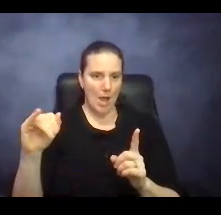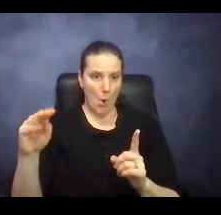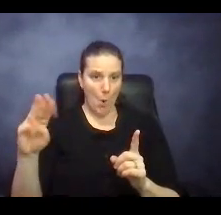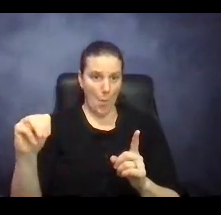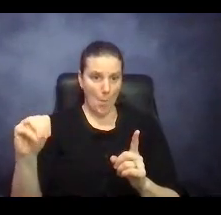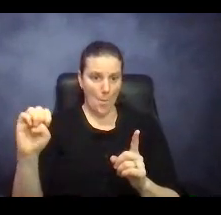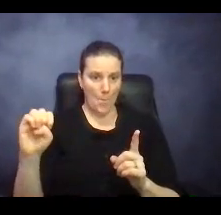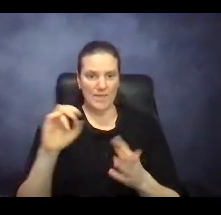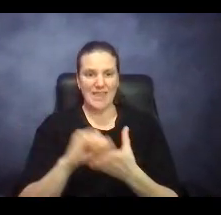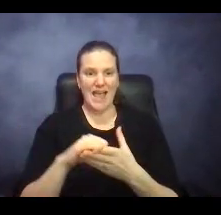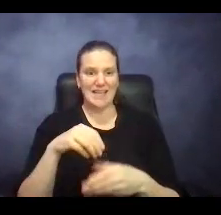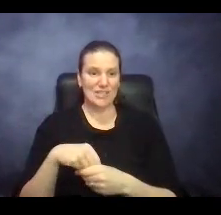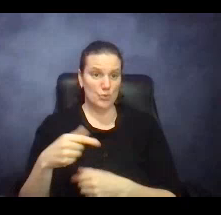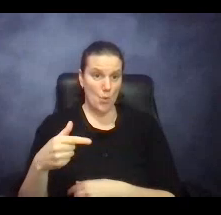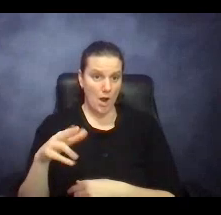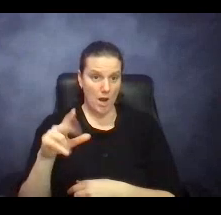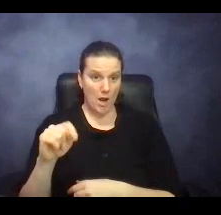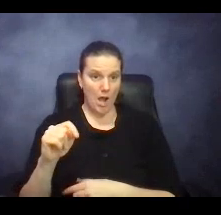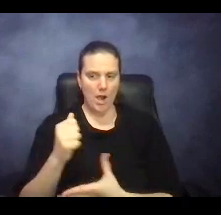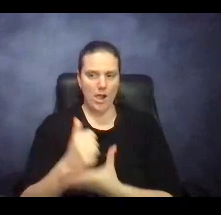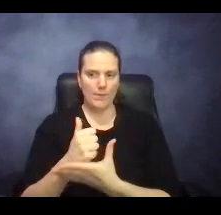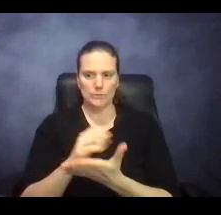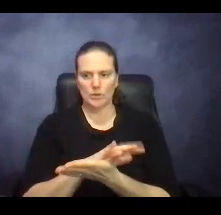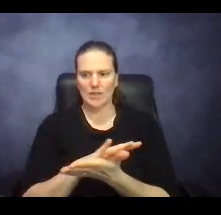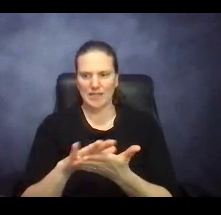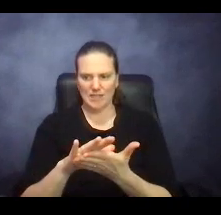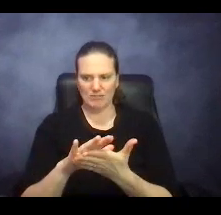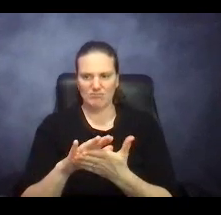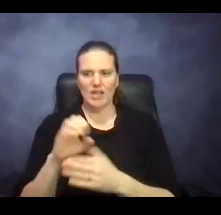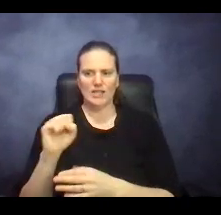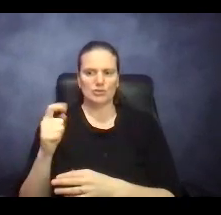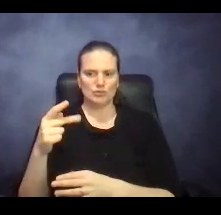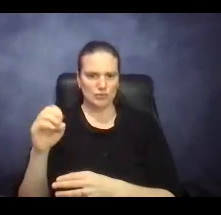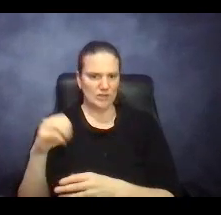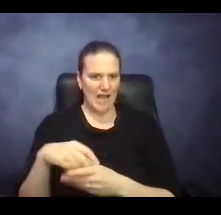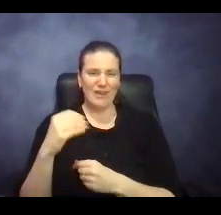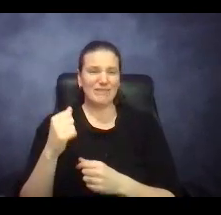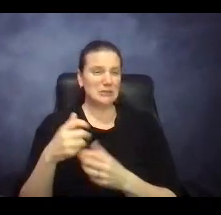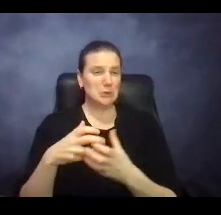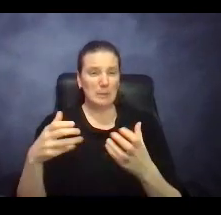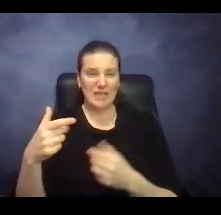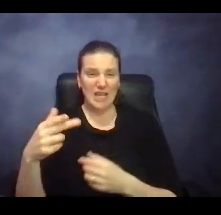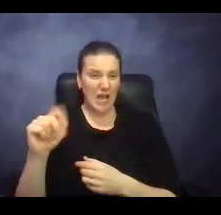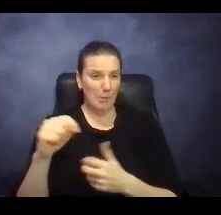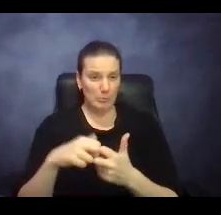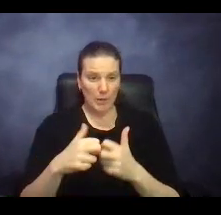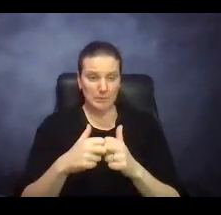helps to clear the estrogen out of your system. So if you have a ton of gut problems, I see this all the time, if you have a lot of gas